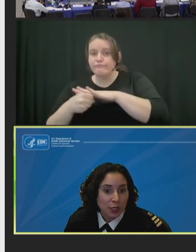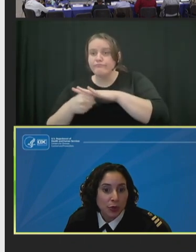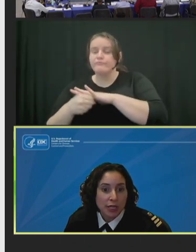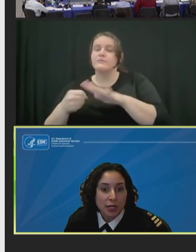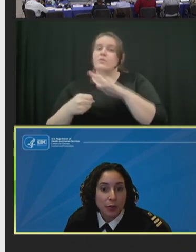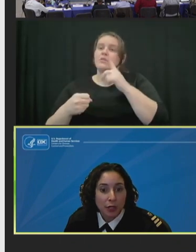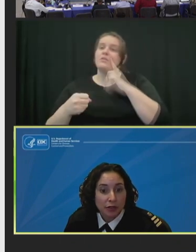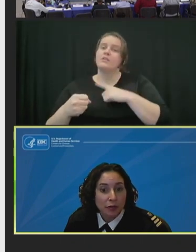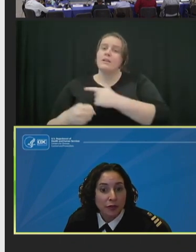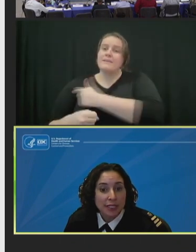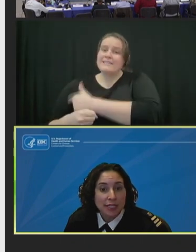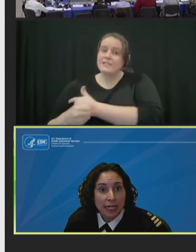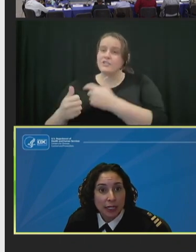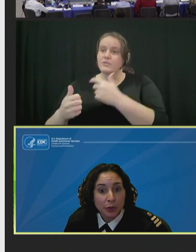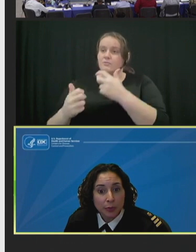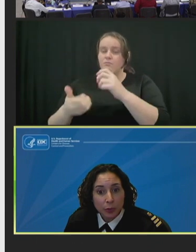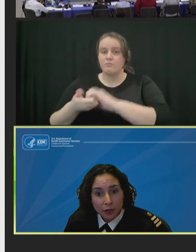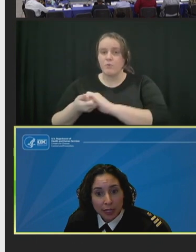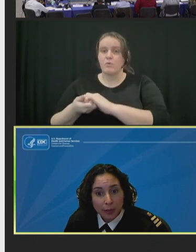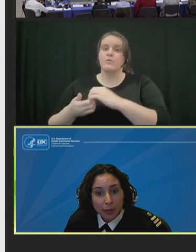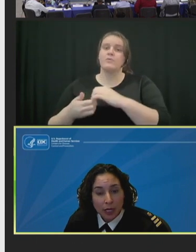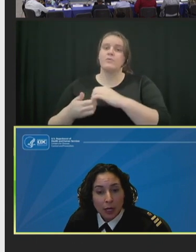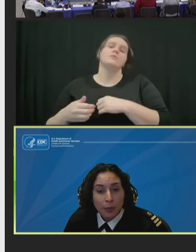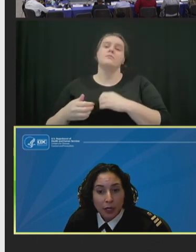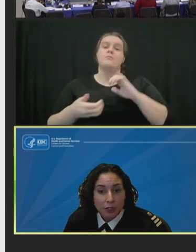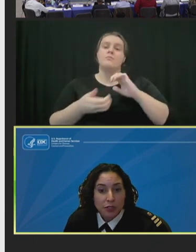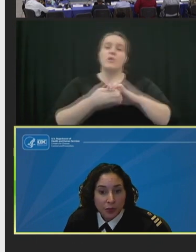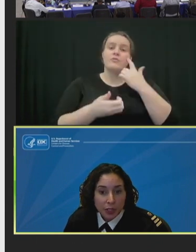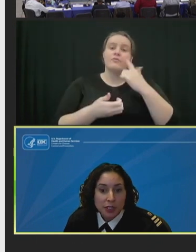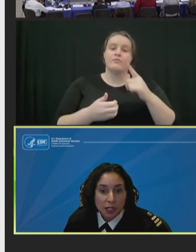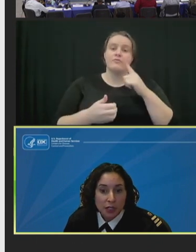within the Partnering for Vaccine Equity Program. Partners focused on